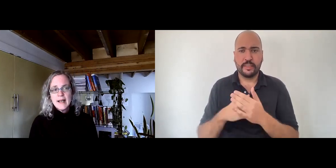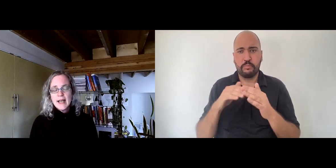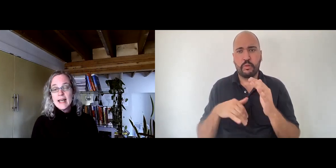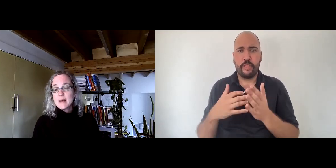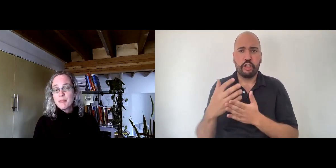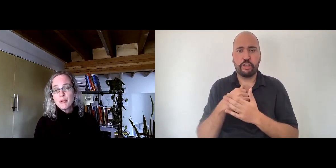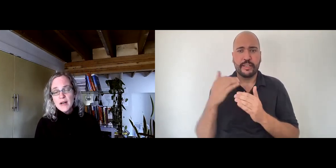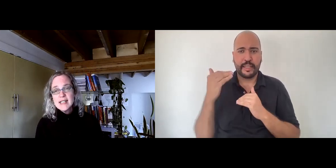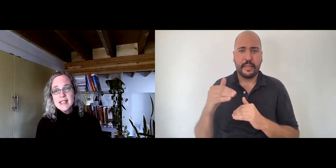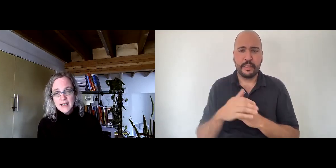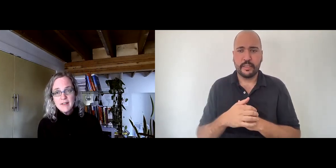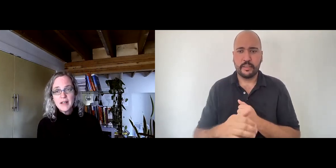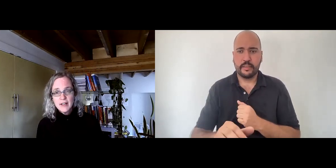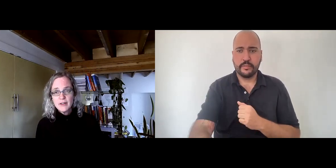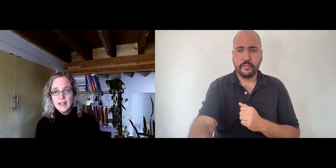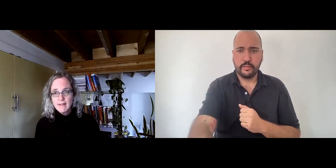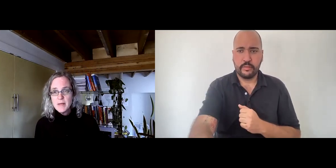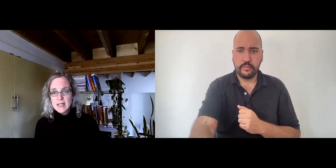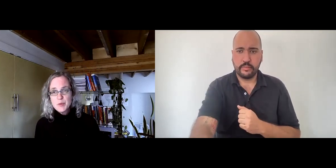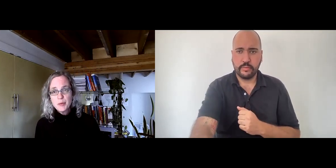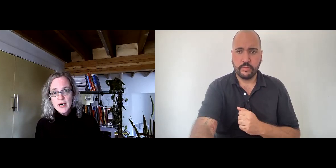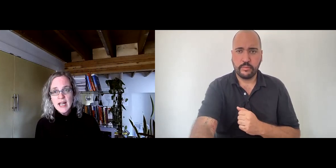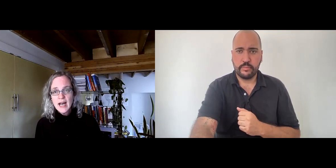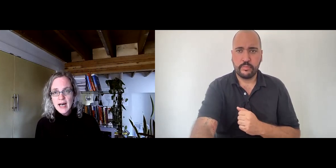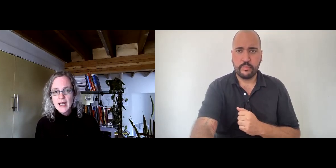It's a pretty significant earning limit. It's pretty high.